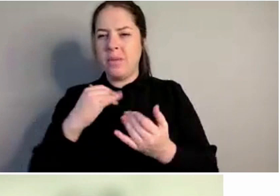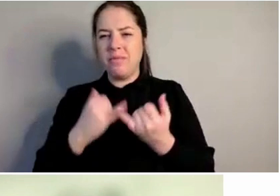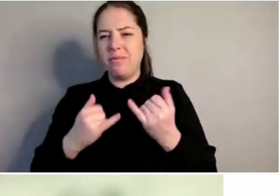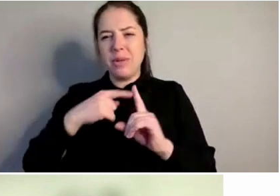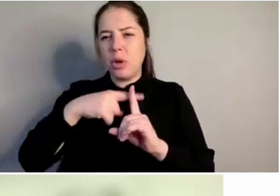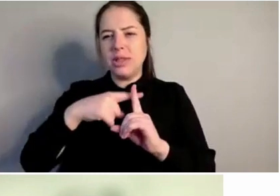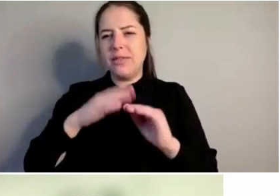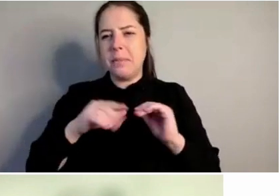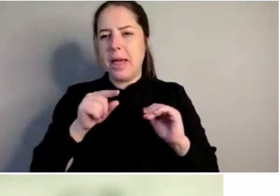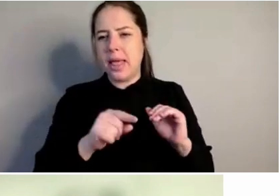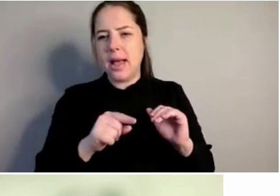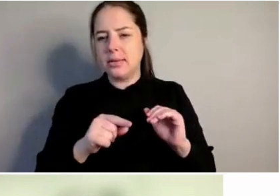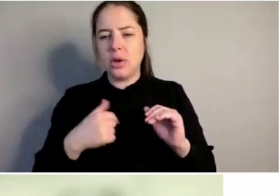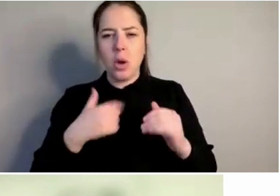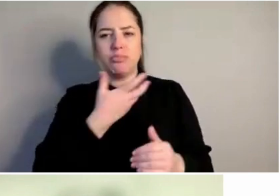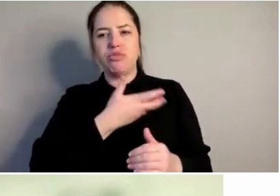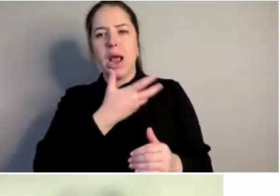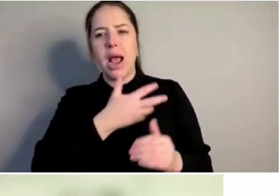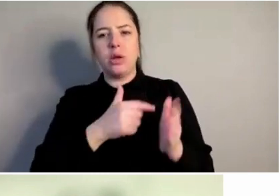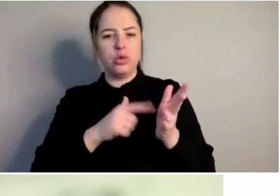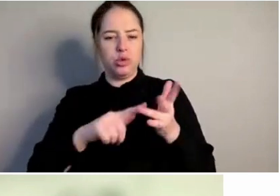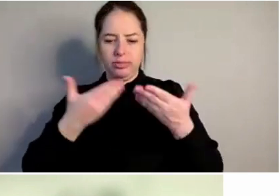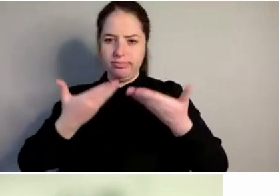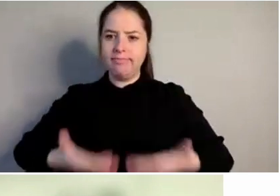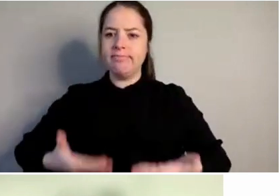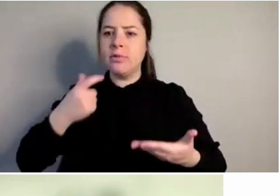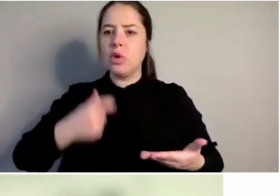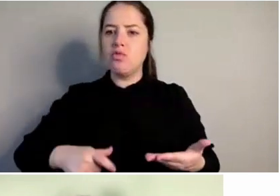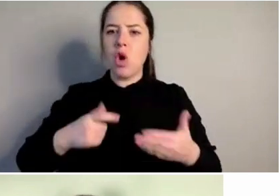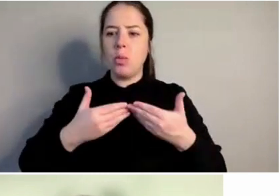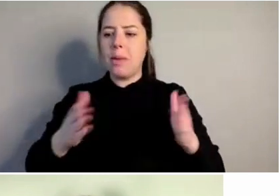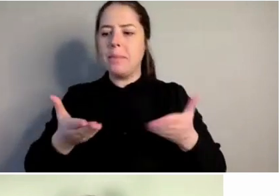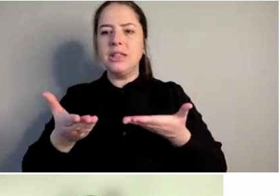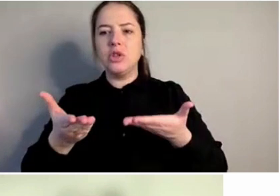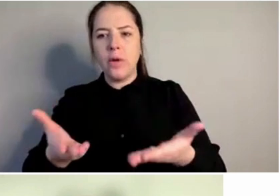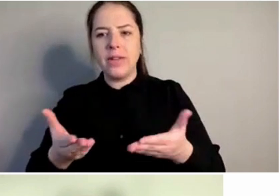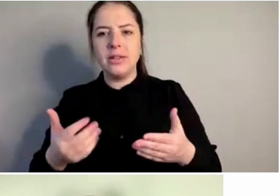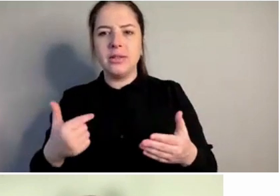I'm very proud to be a public servant. I've been in and outta the public service a couple of different times,